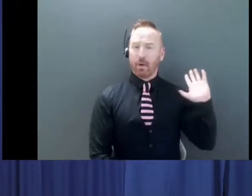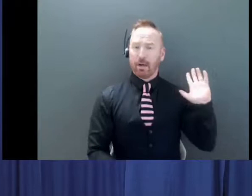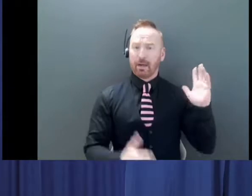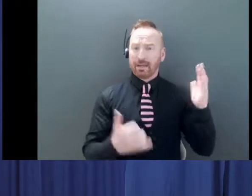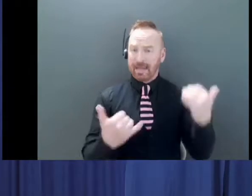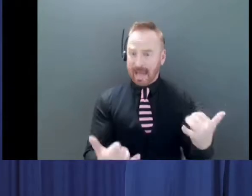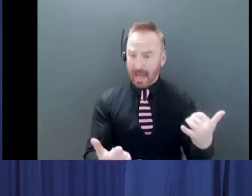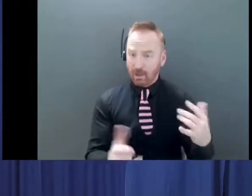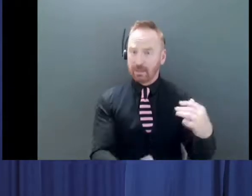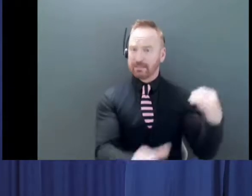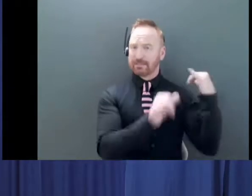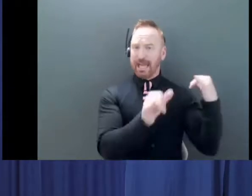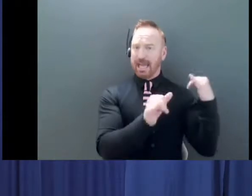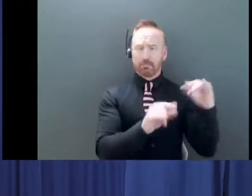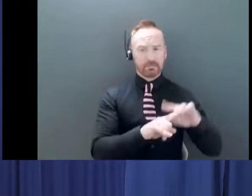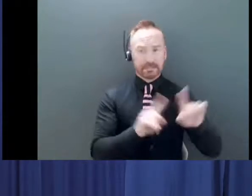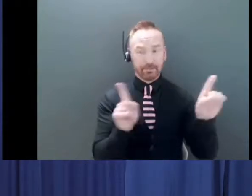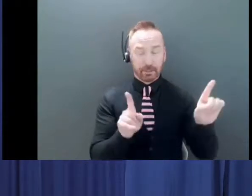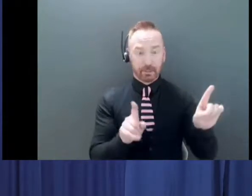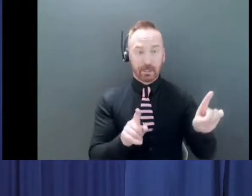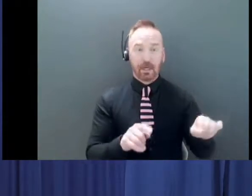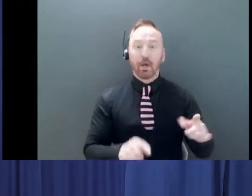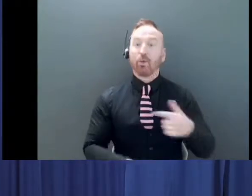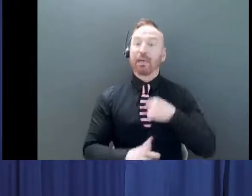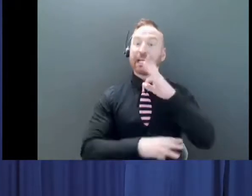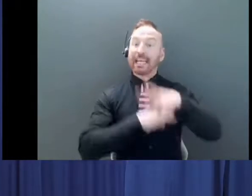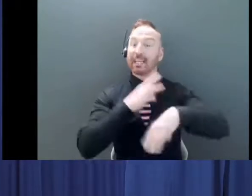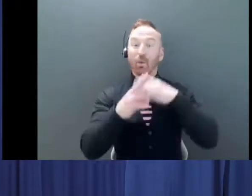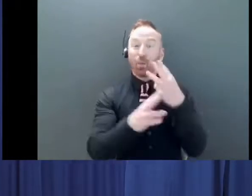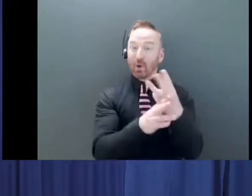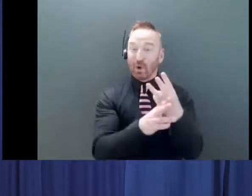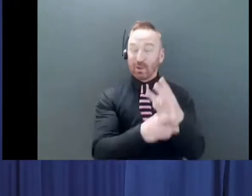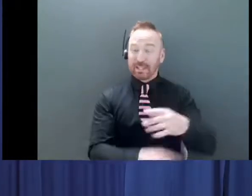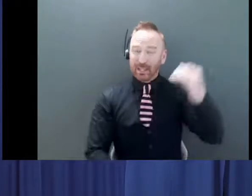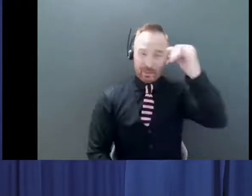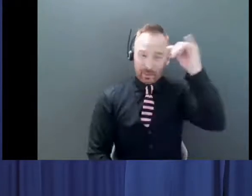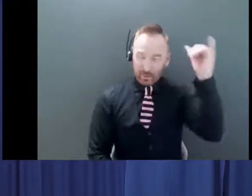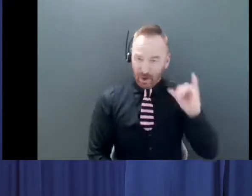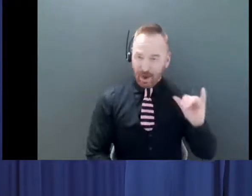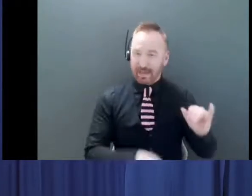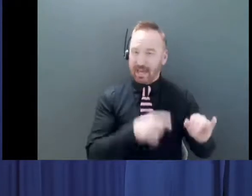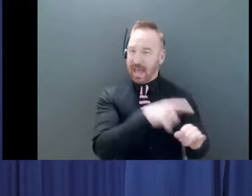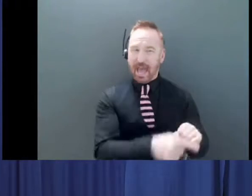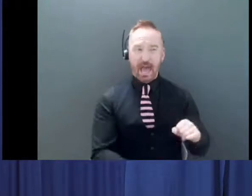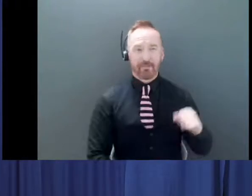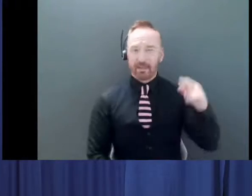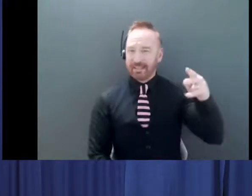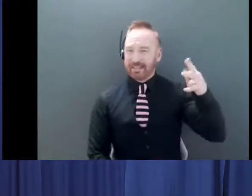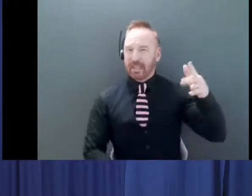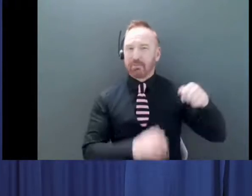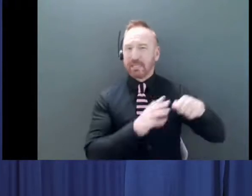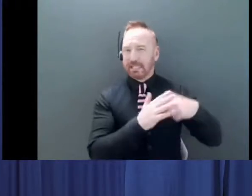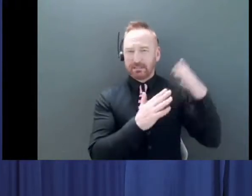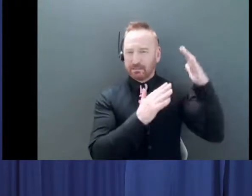vaccination rates in the world. Seven months ago today we delivered the first vaccines to